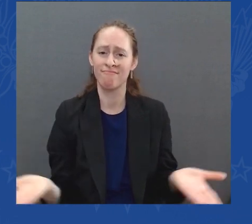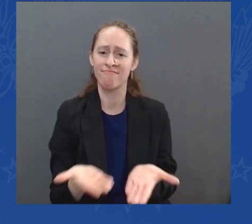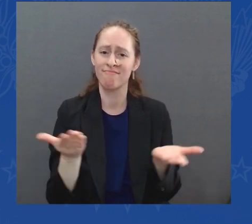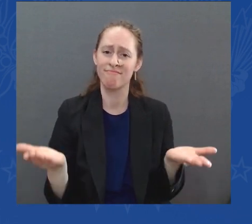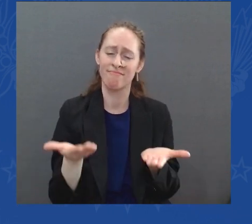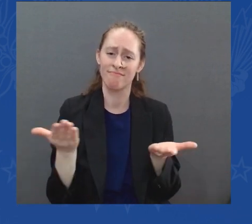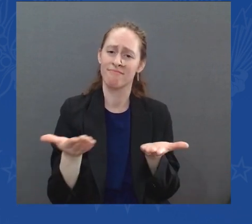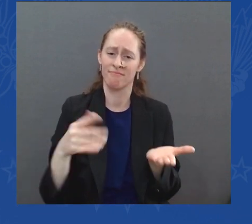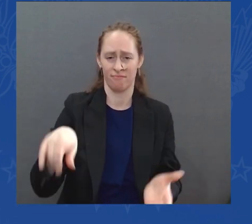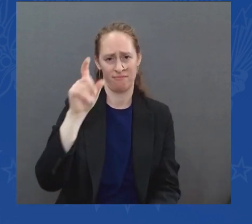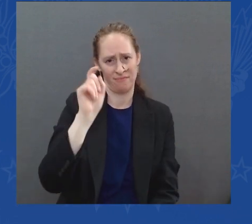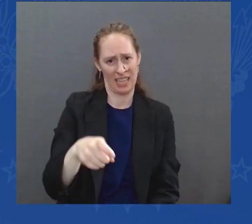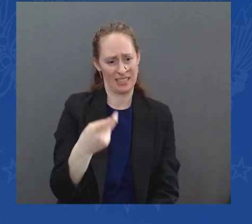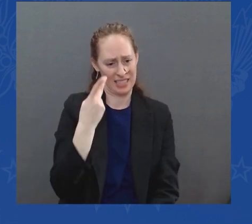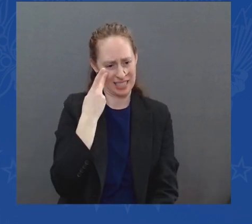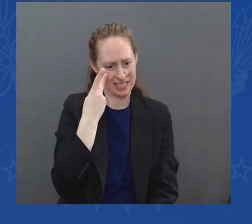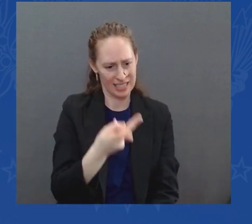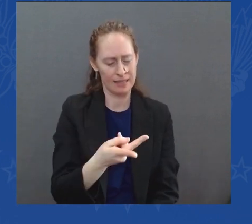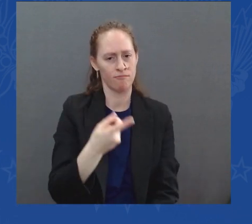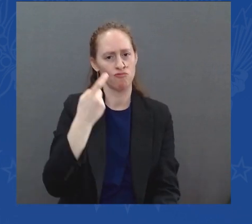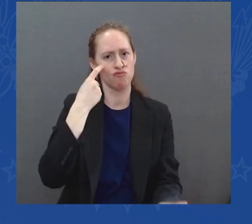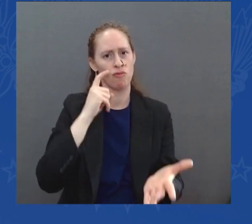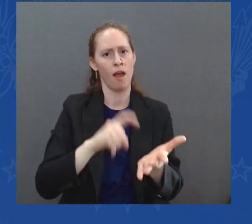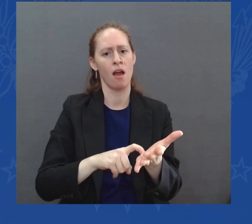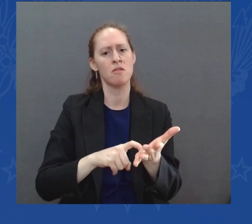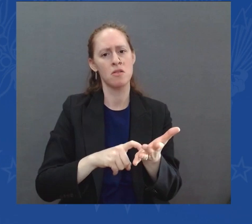and the injustice of what was occurring